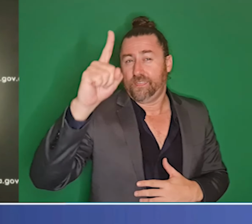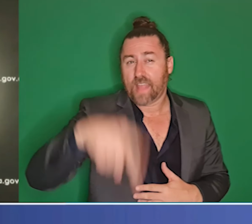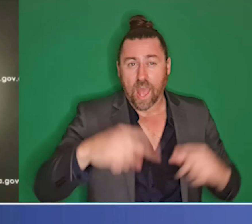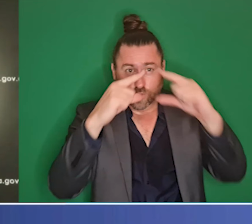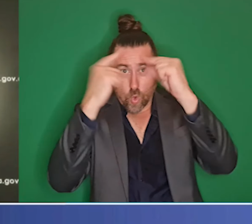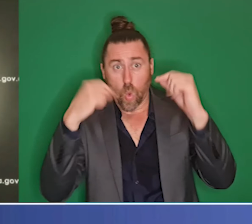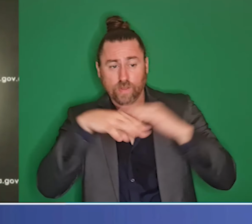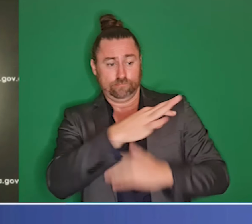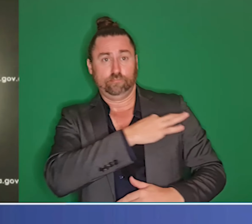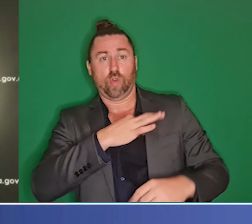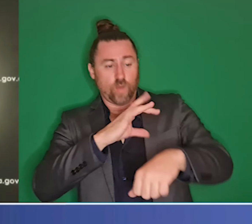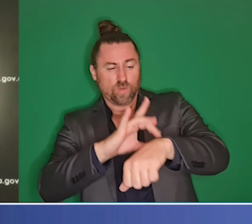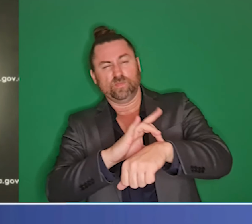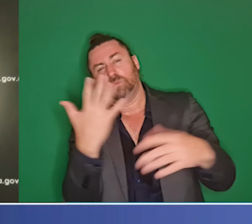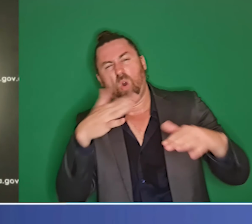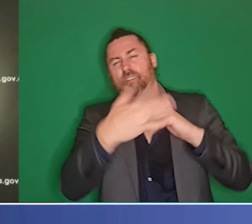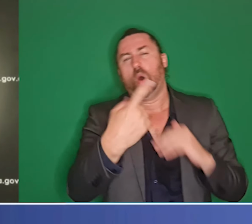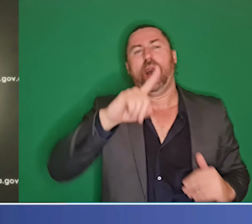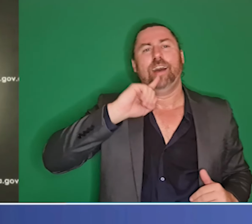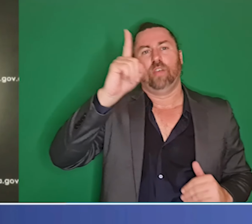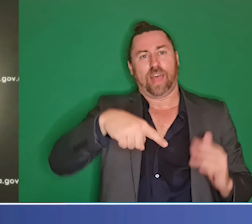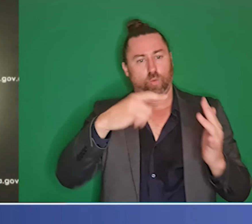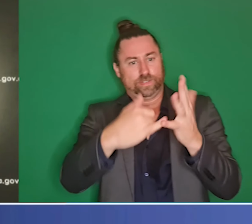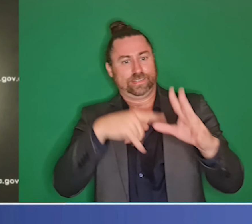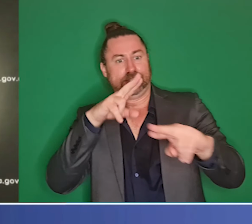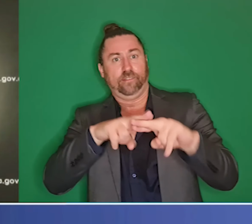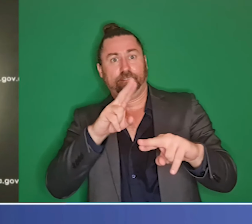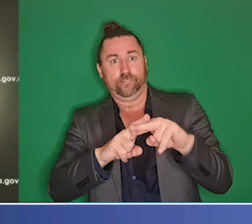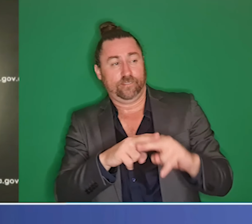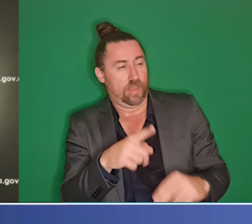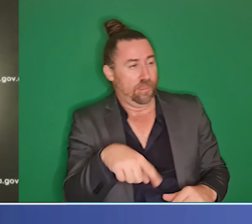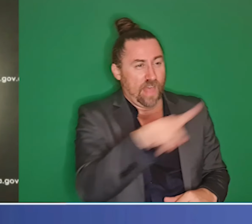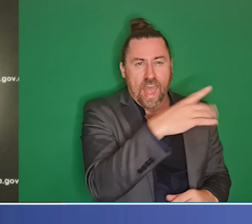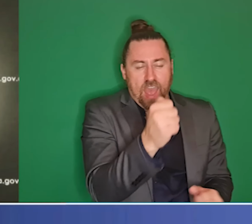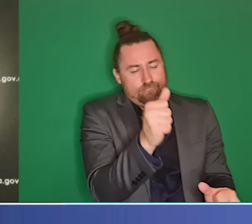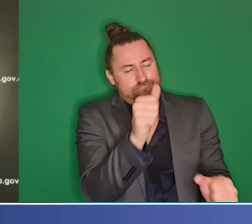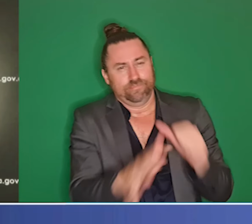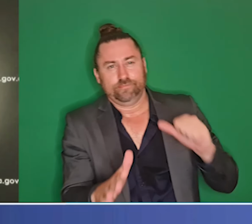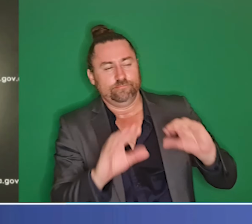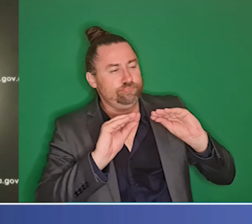over 100,000 staff, and they are clinically trained. They are expert.